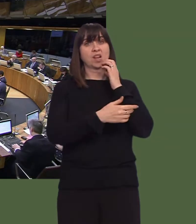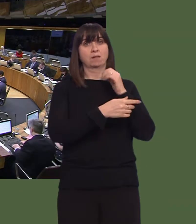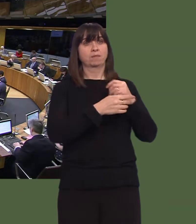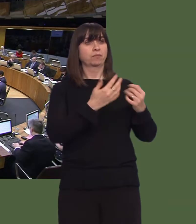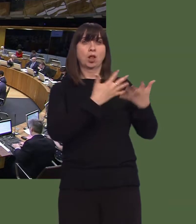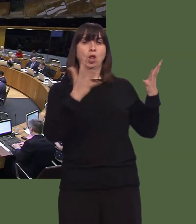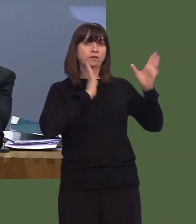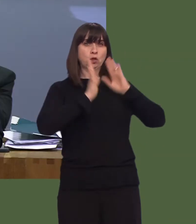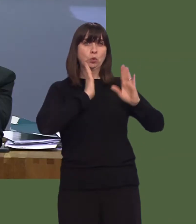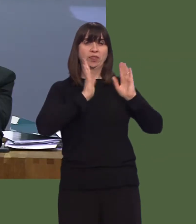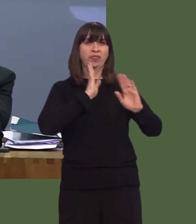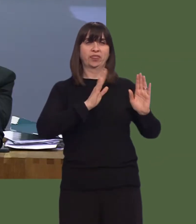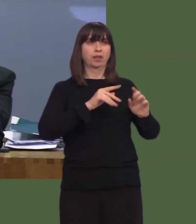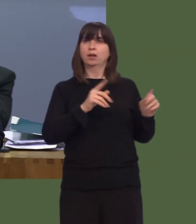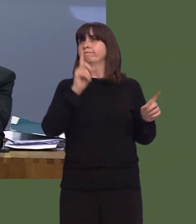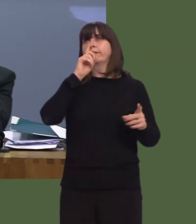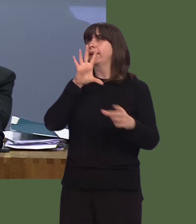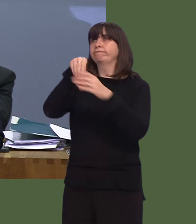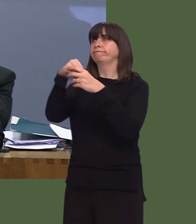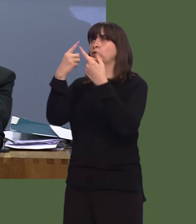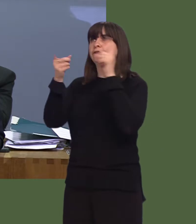education are those from Gypsy, Roma and Traveller backgrounds.